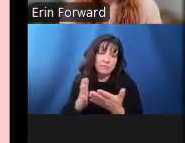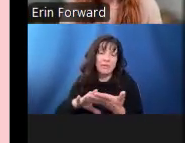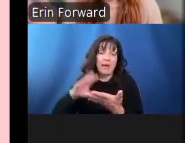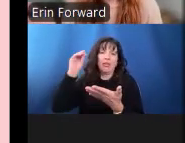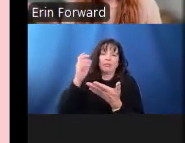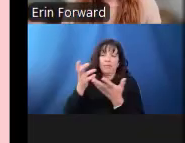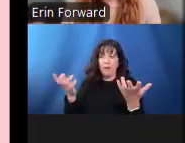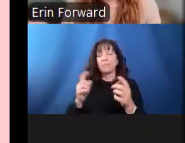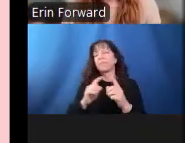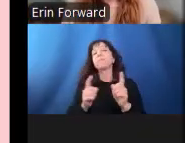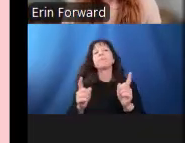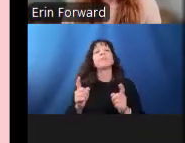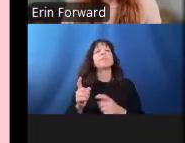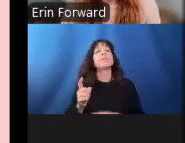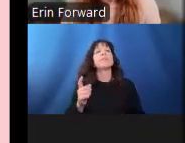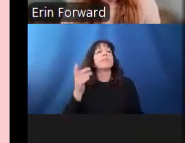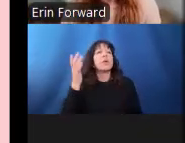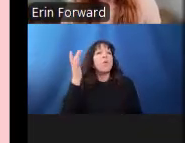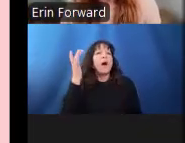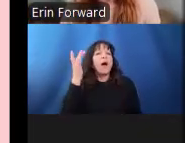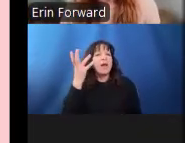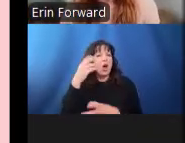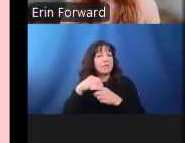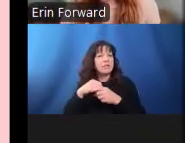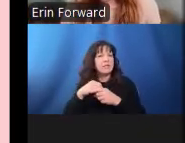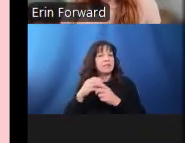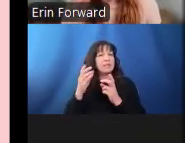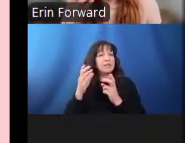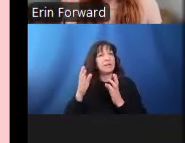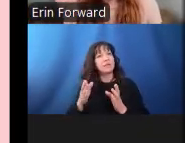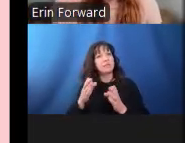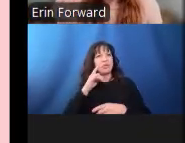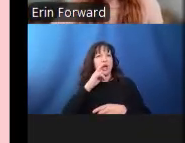why? May an autistic child be a picky eater like because it's